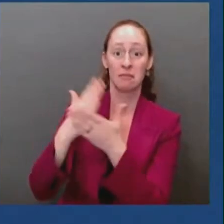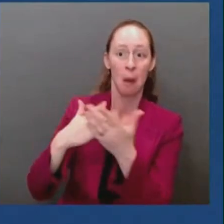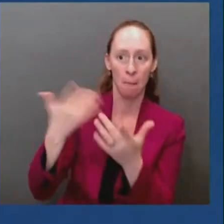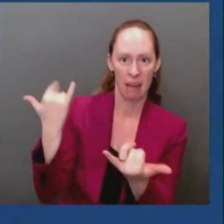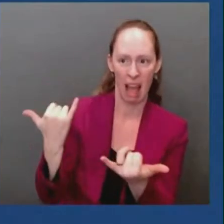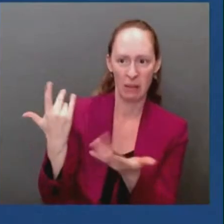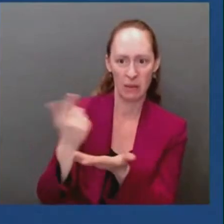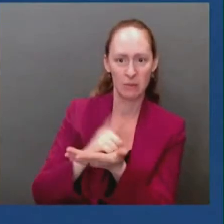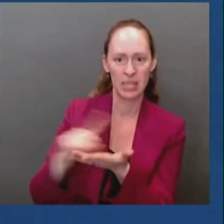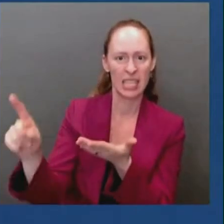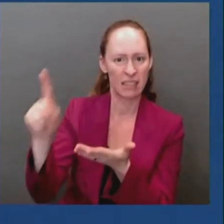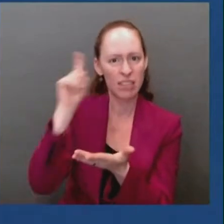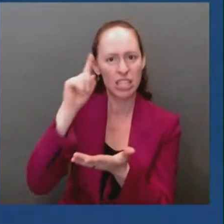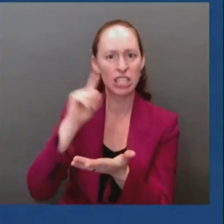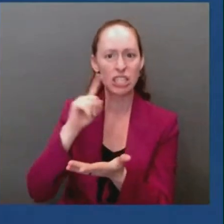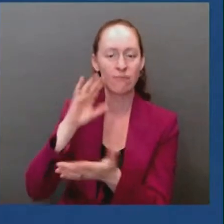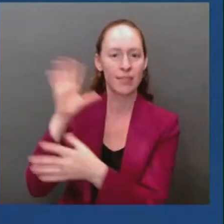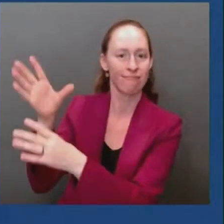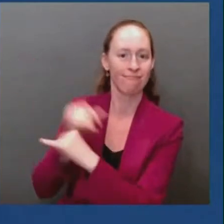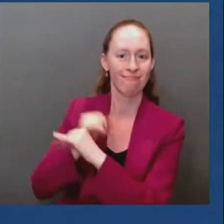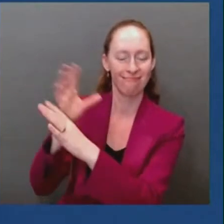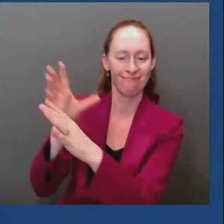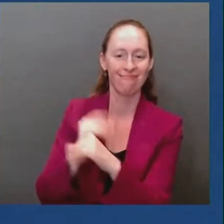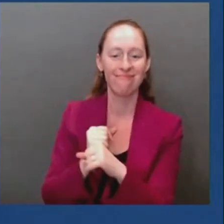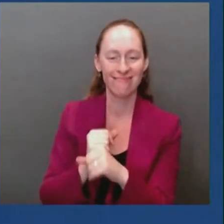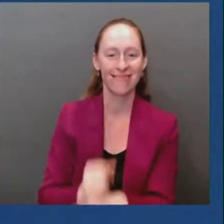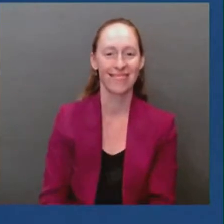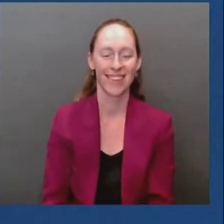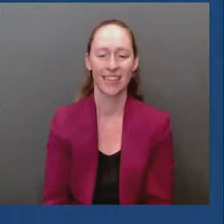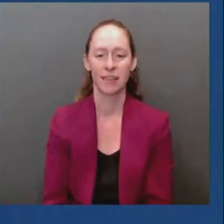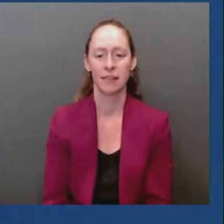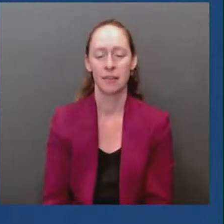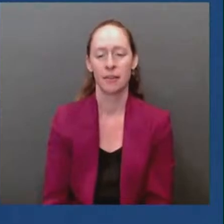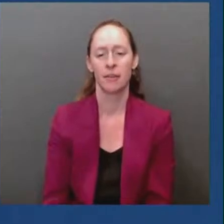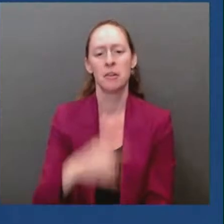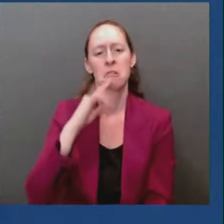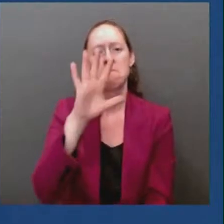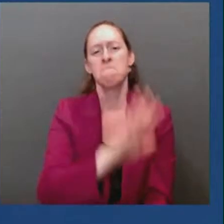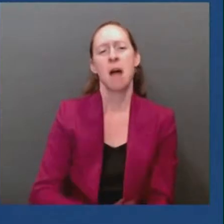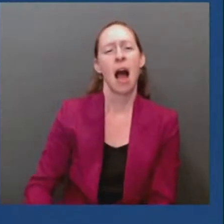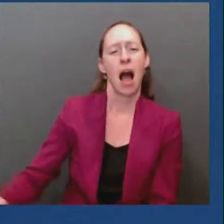FRIDAY, THEY STARTED ARRIVING AND I THE END OF THIS WEEK, OVER